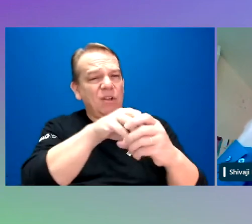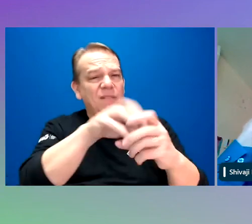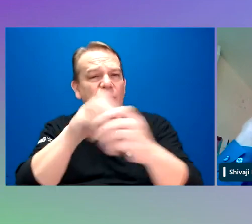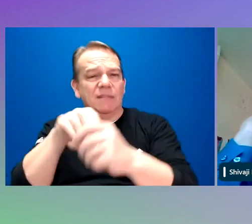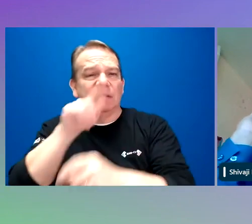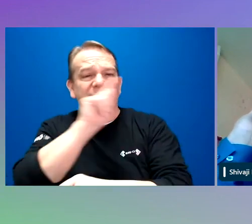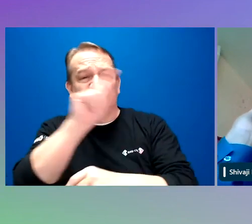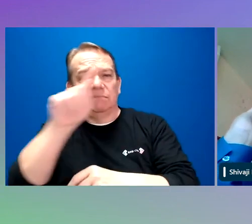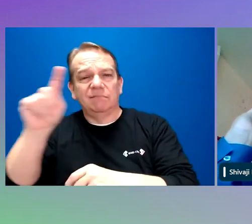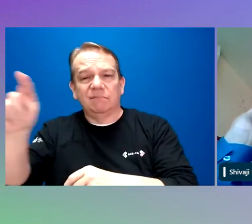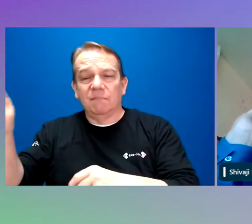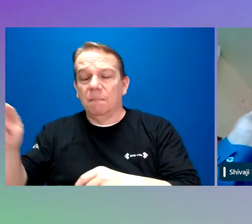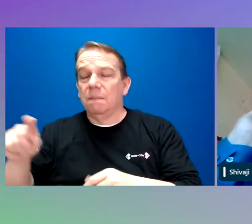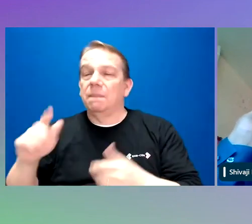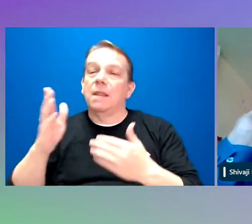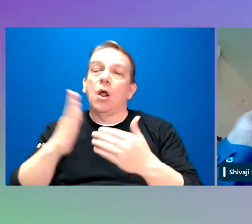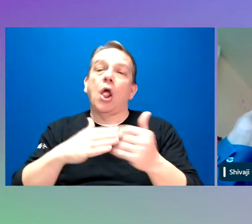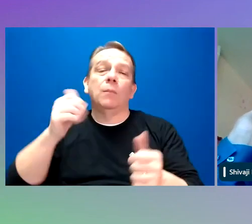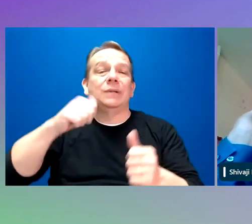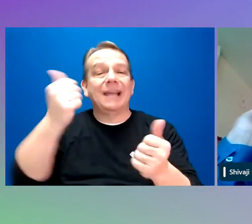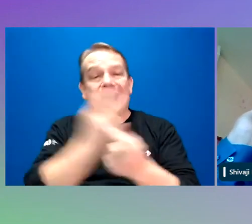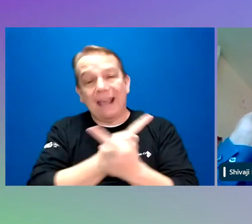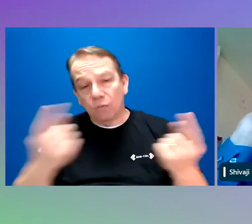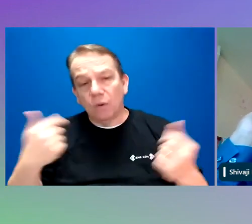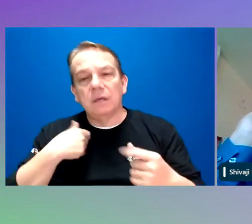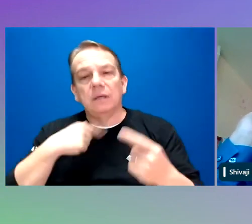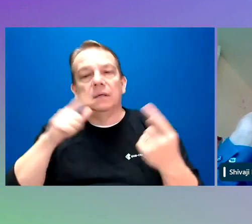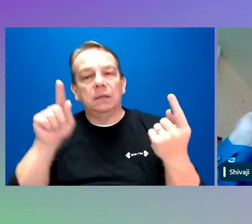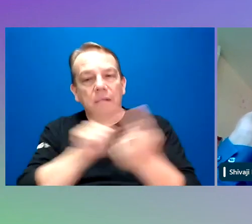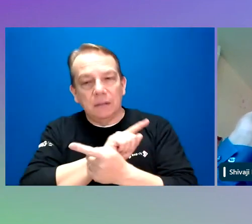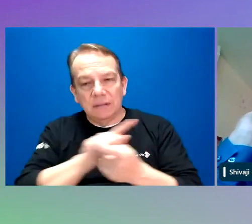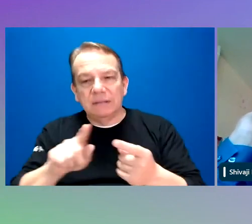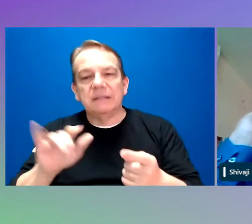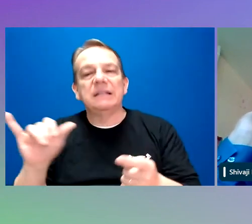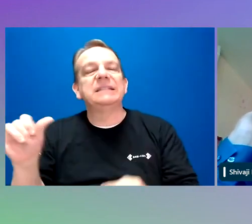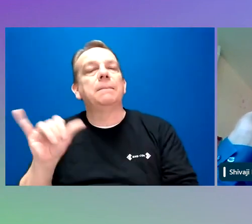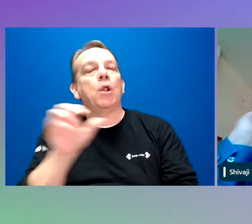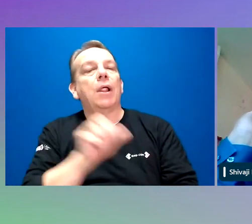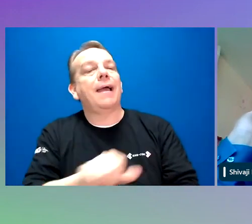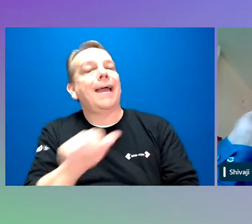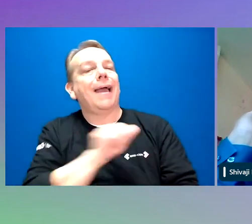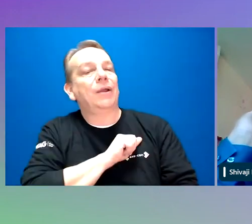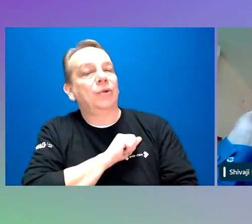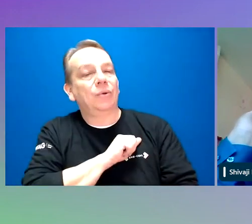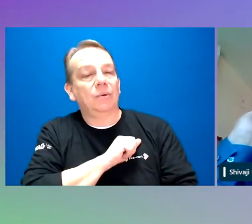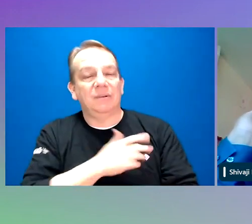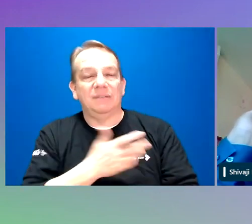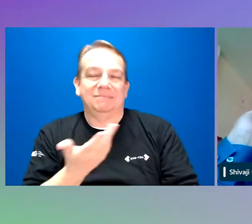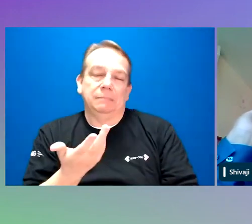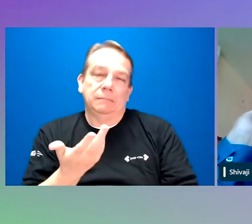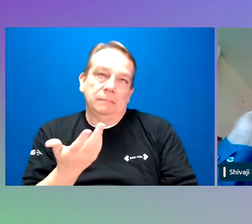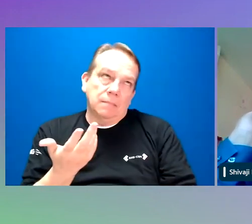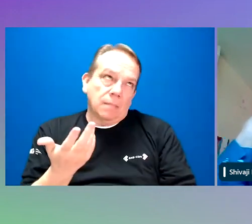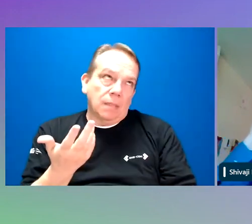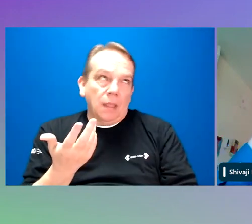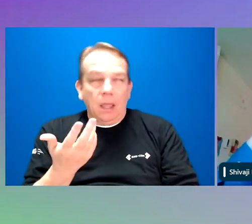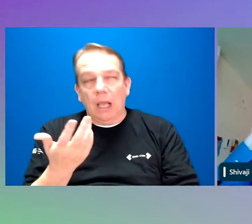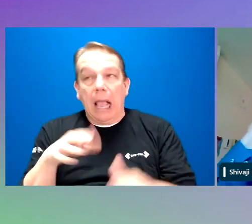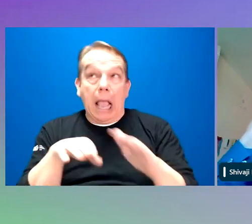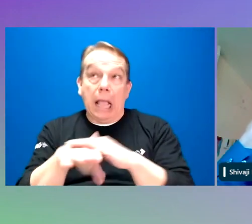almost everywhere I have encountered shared somewhat similar attitude that, you know, people don't really understand